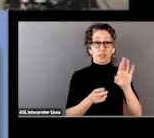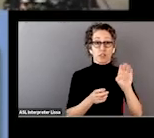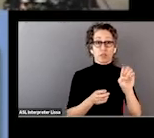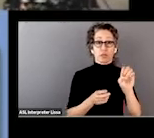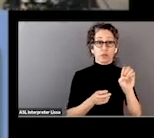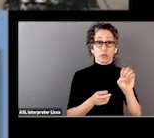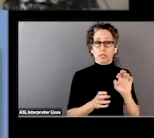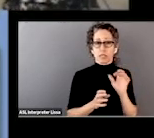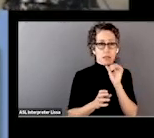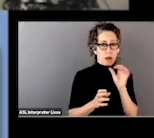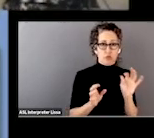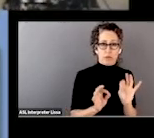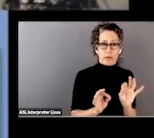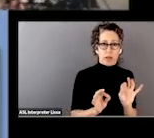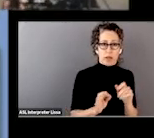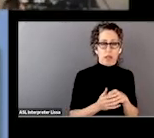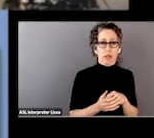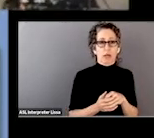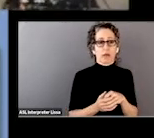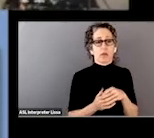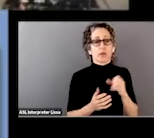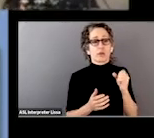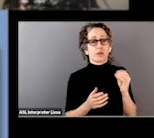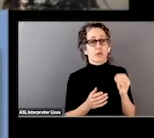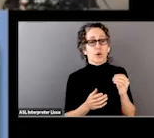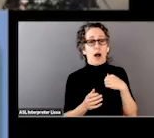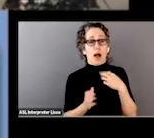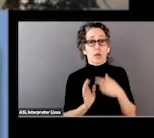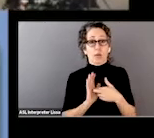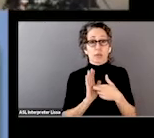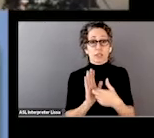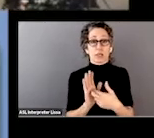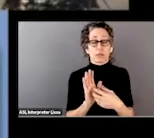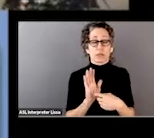So, here, I would be presenting a novel application